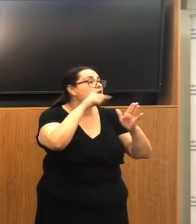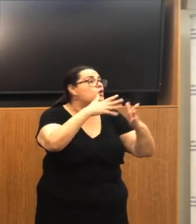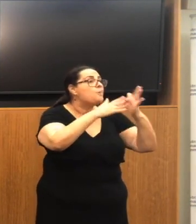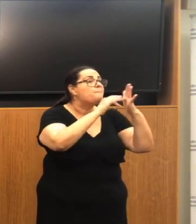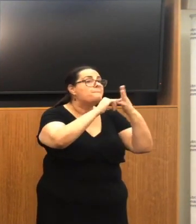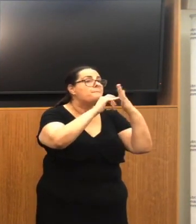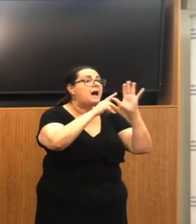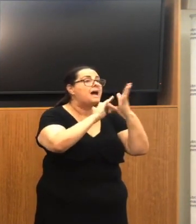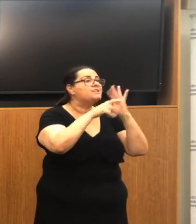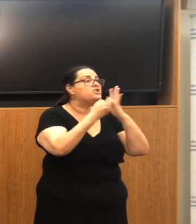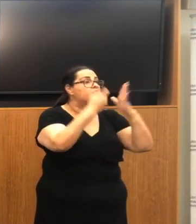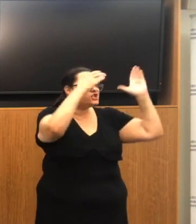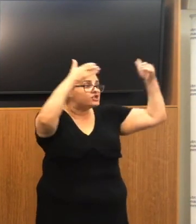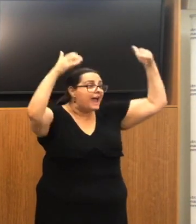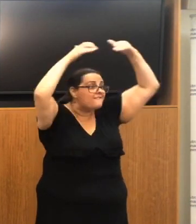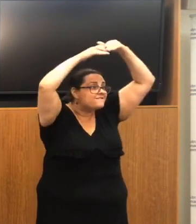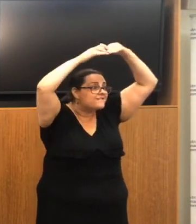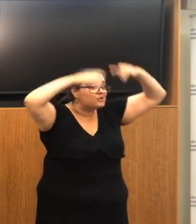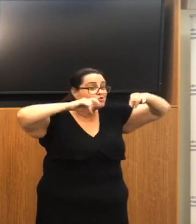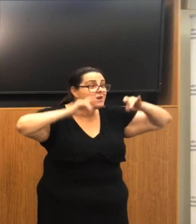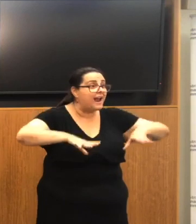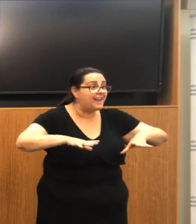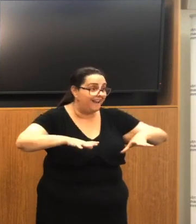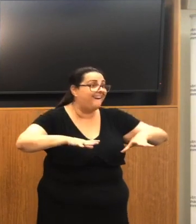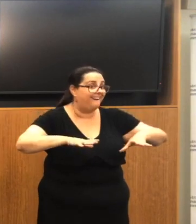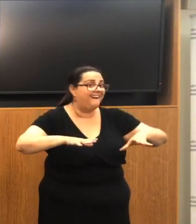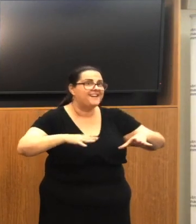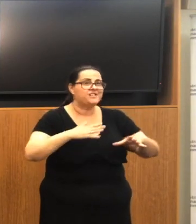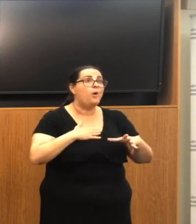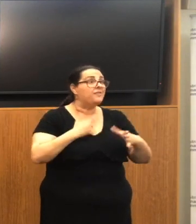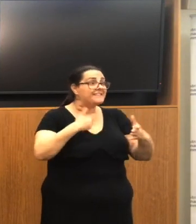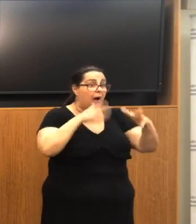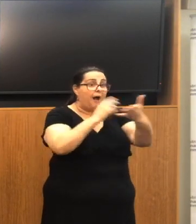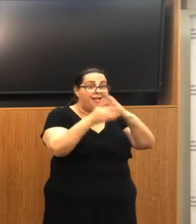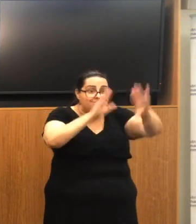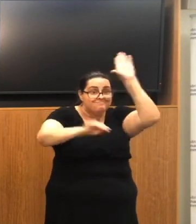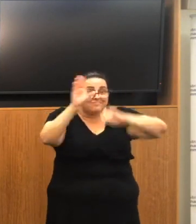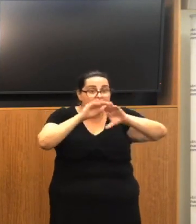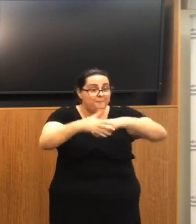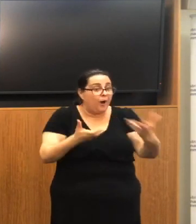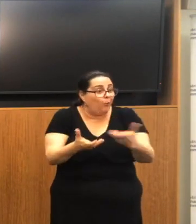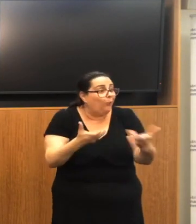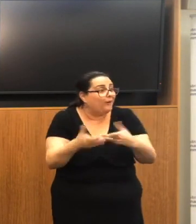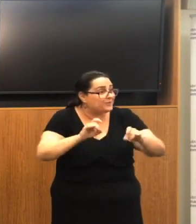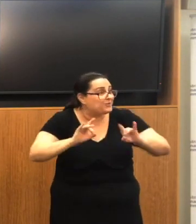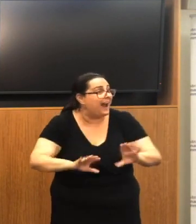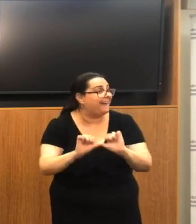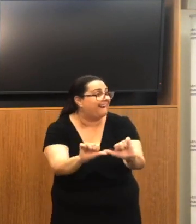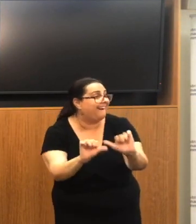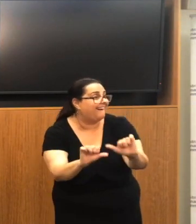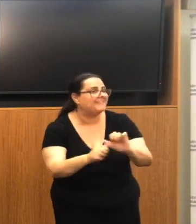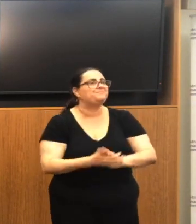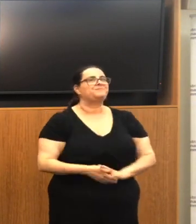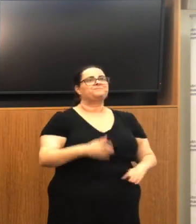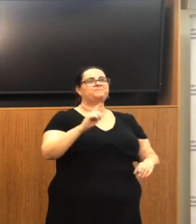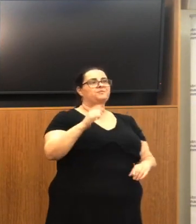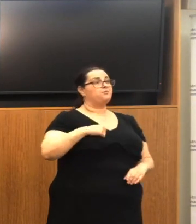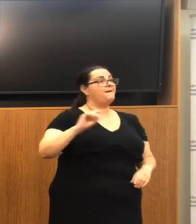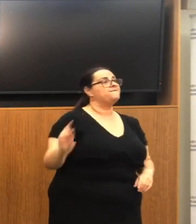it's to expand my culinary vocabulary in England, and the first sandwich I had did not look